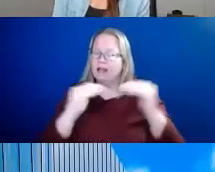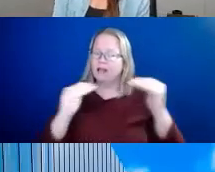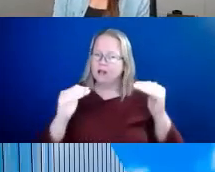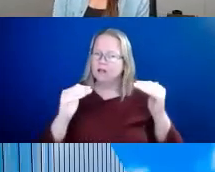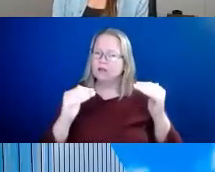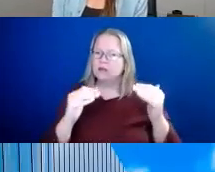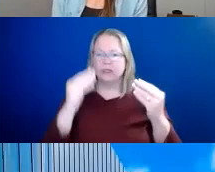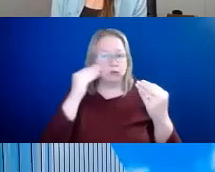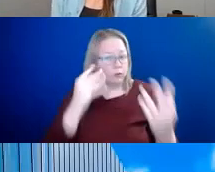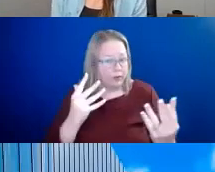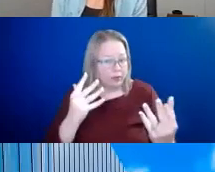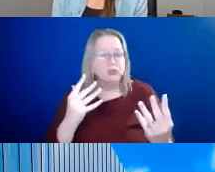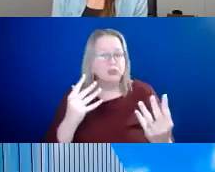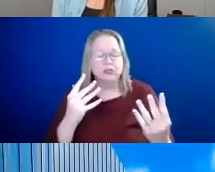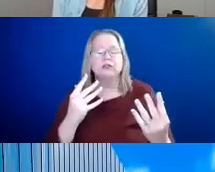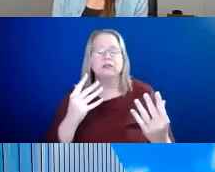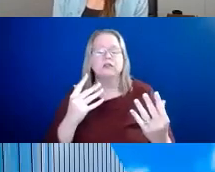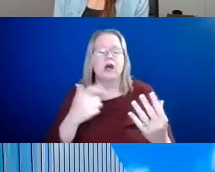12:18:03 information and 12:18:10 I will also repeat throughout this